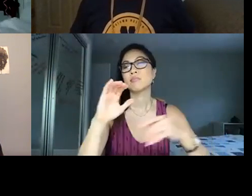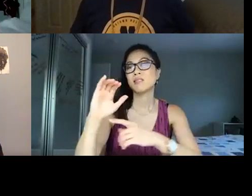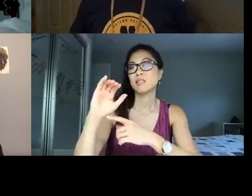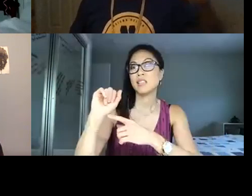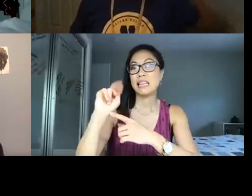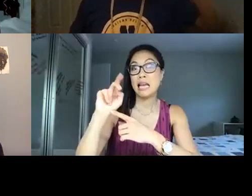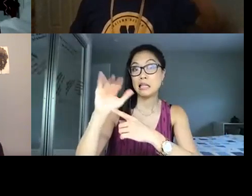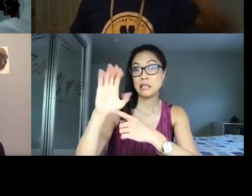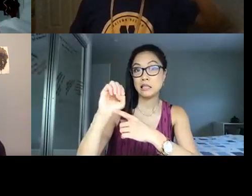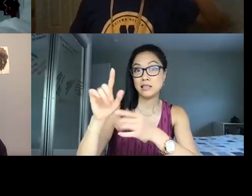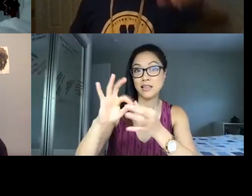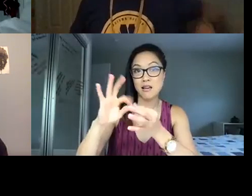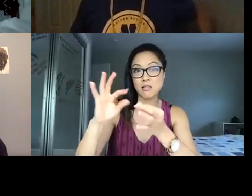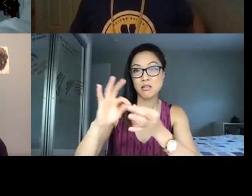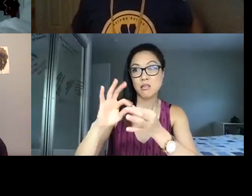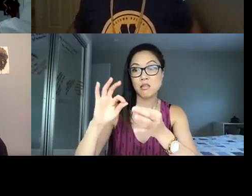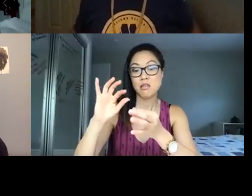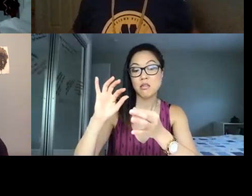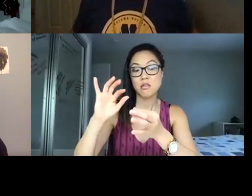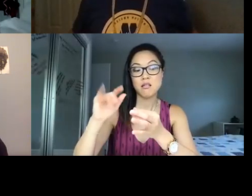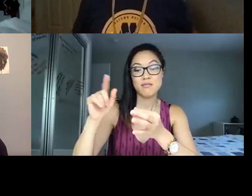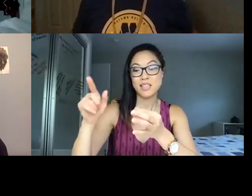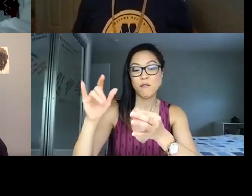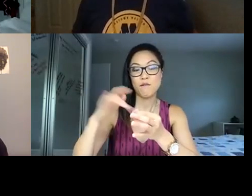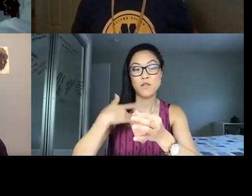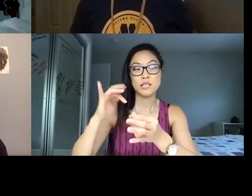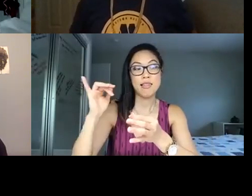and I feel like with everything going on right now and